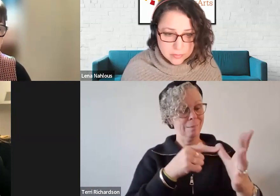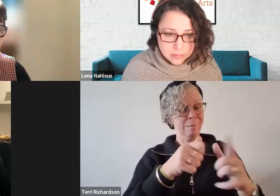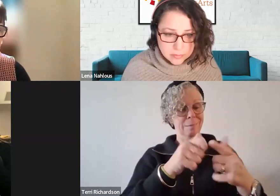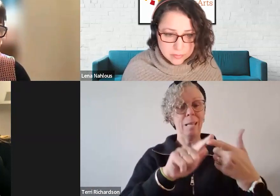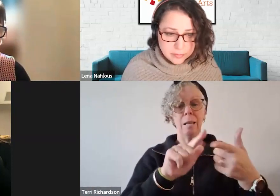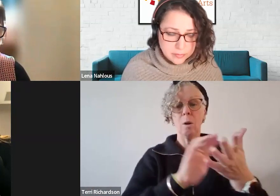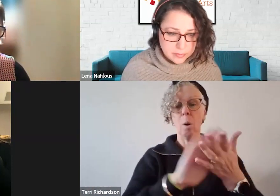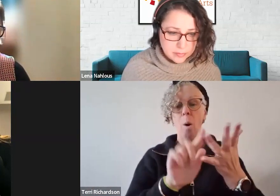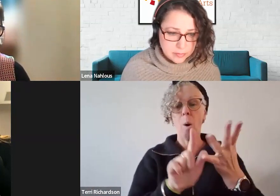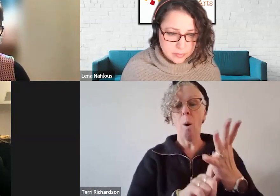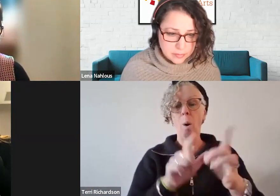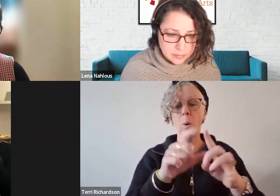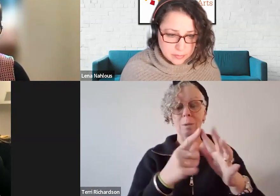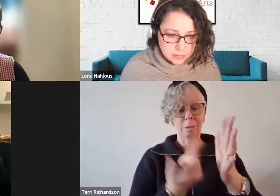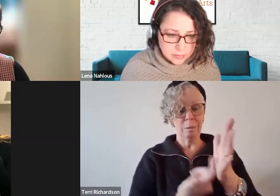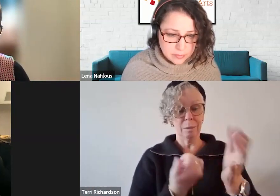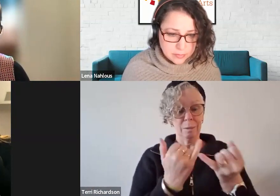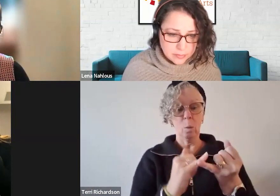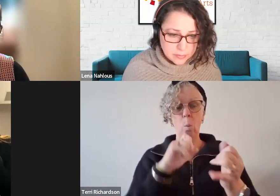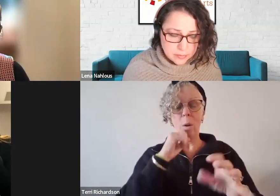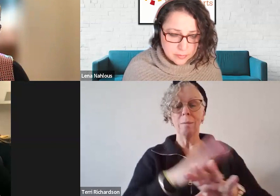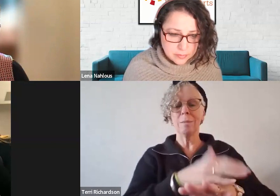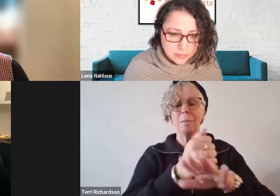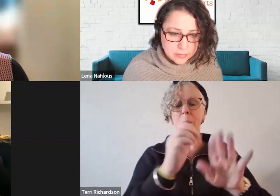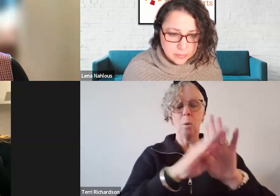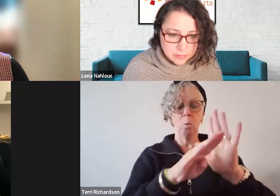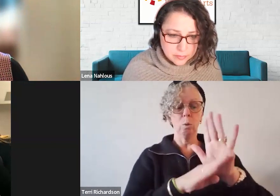and it lays down the rules and procedures for decision-making.